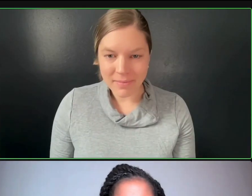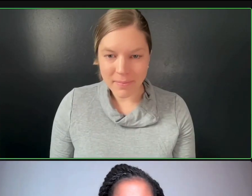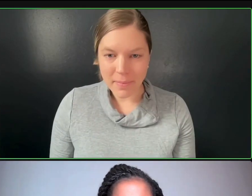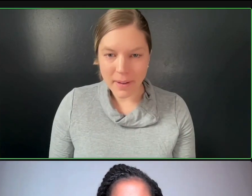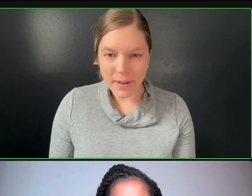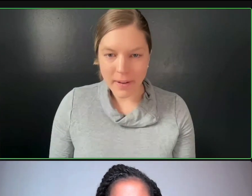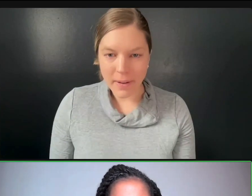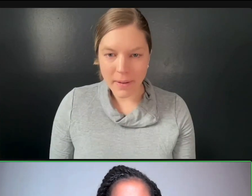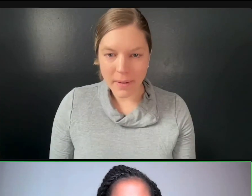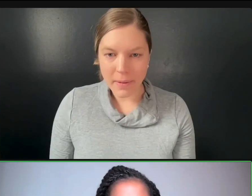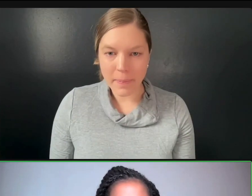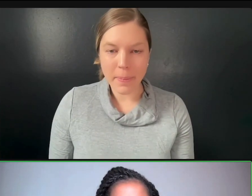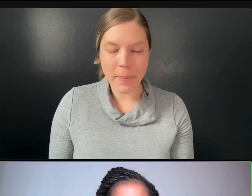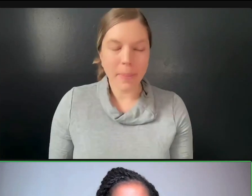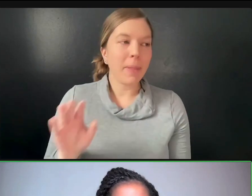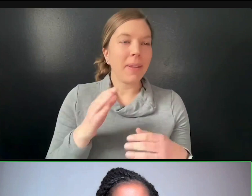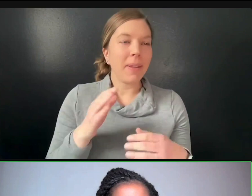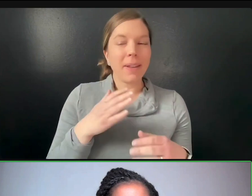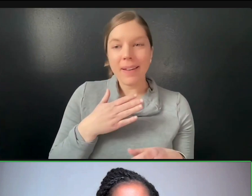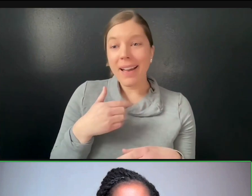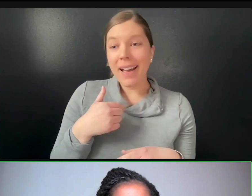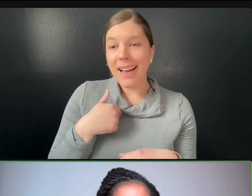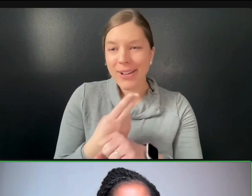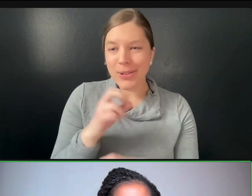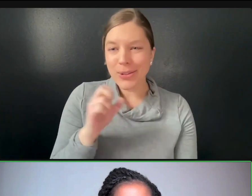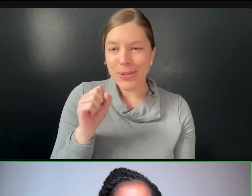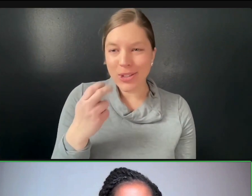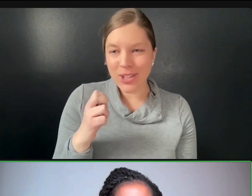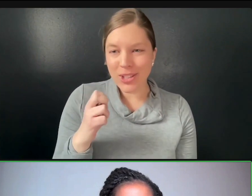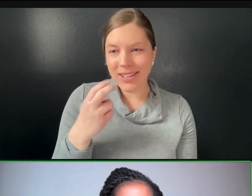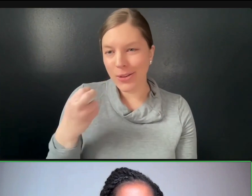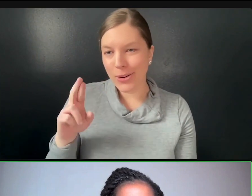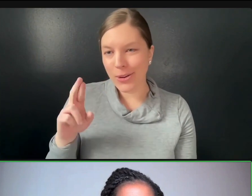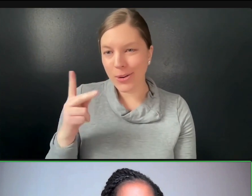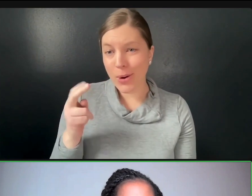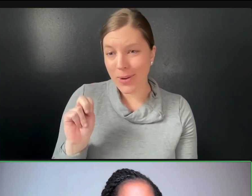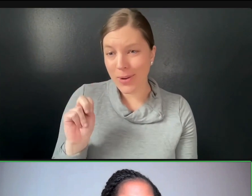Oh, sorry, a little difficulty there.